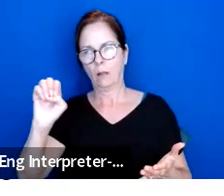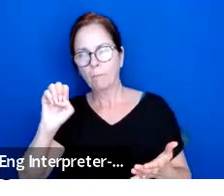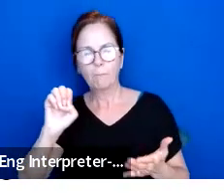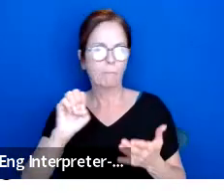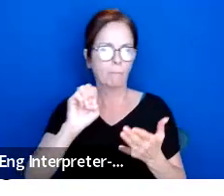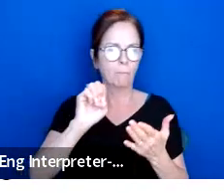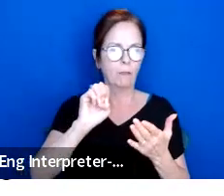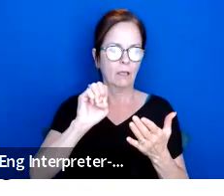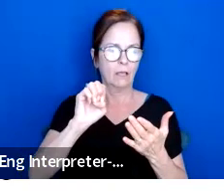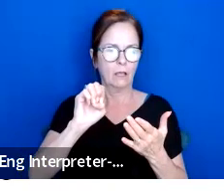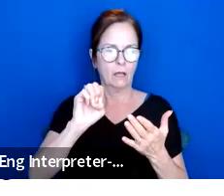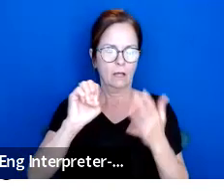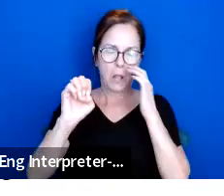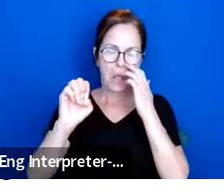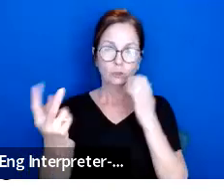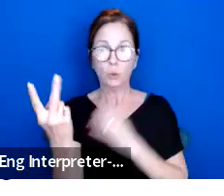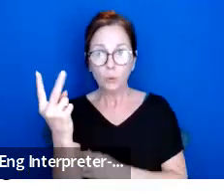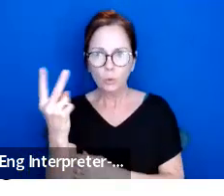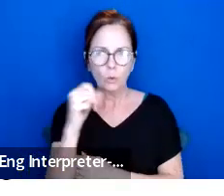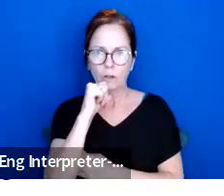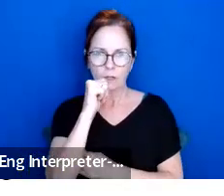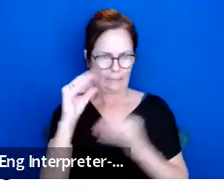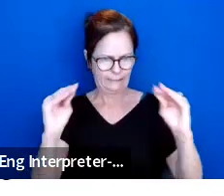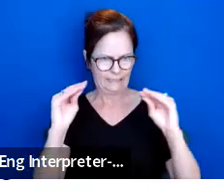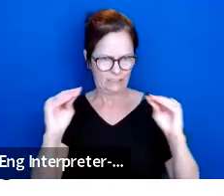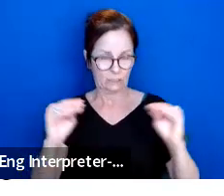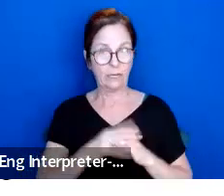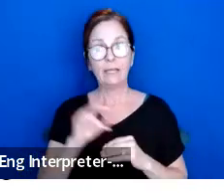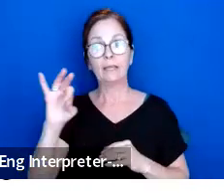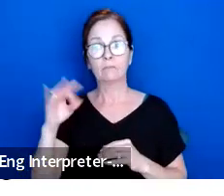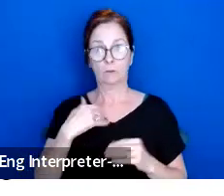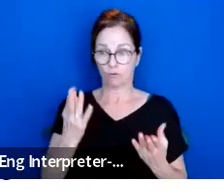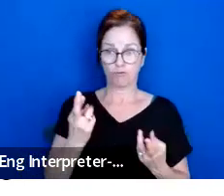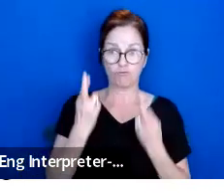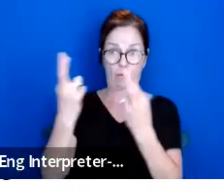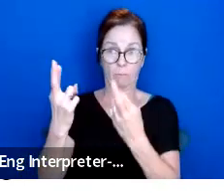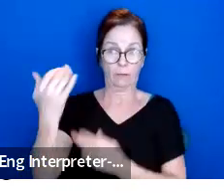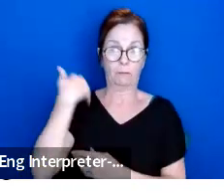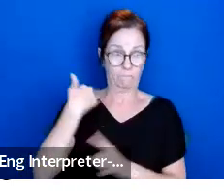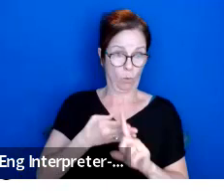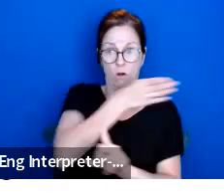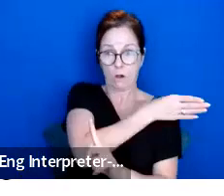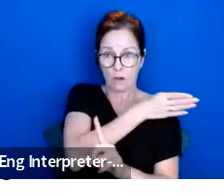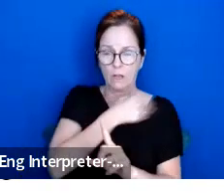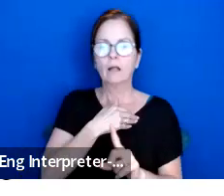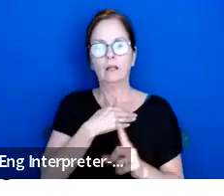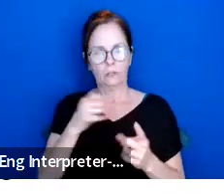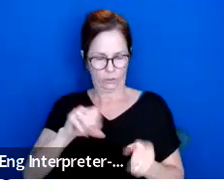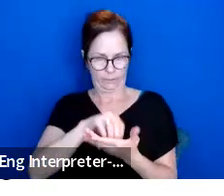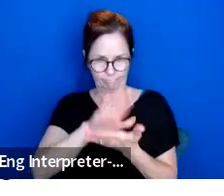And so, and if that was a recommendation before, you would simply say that this was a recommendation that was previously noted.